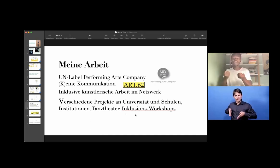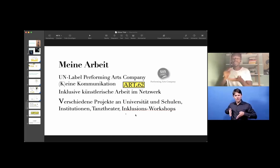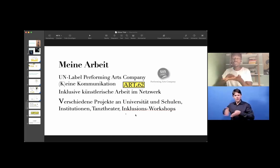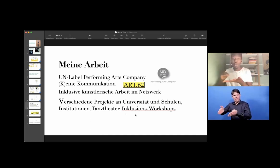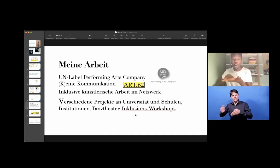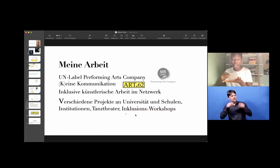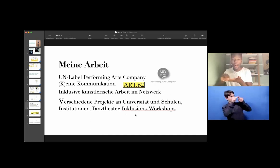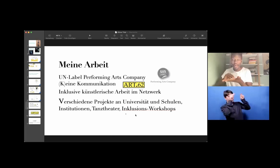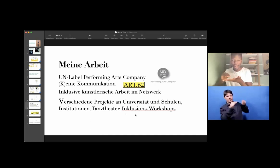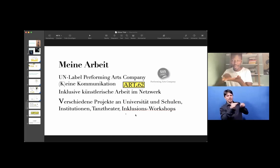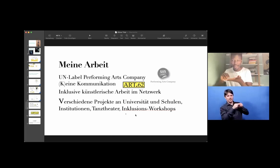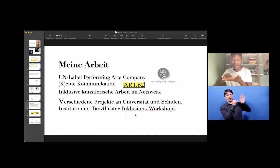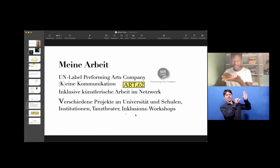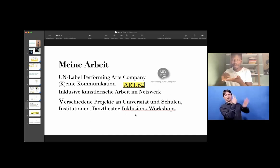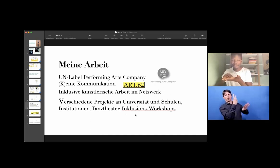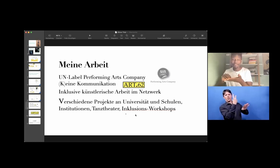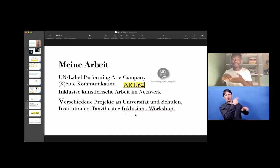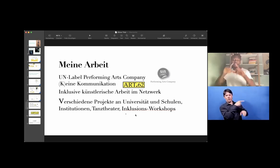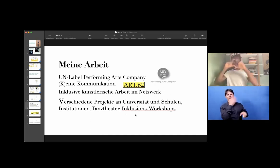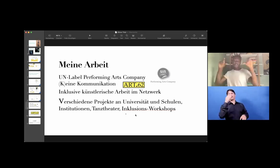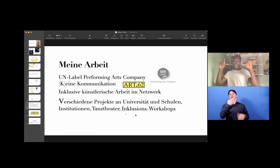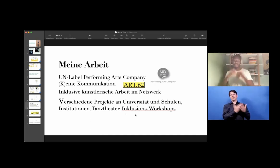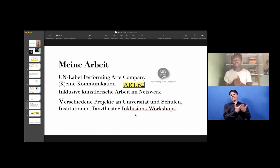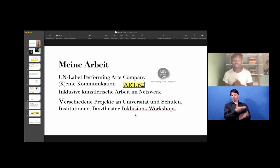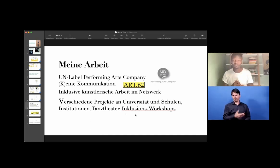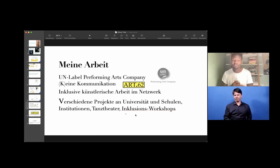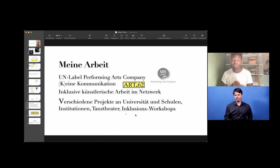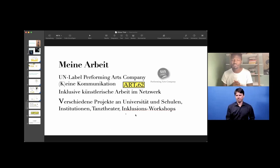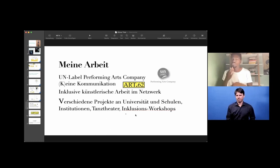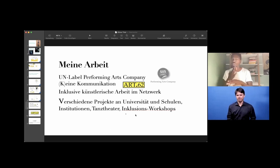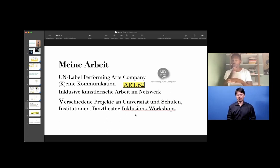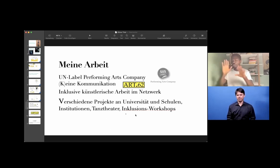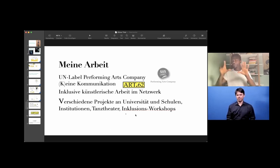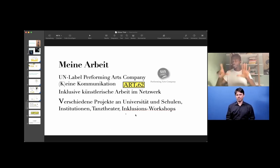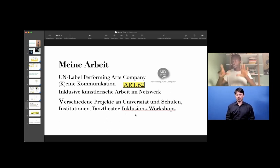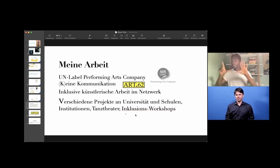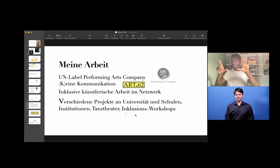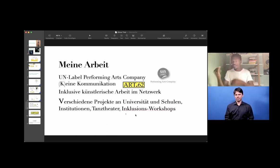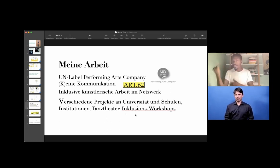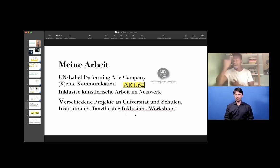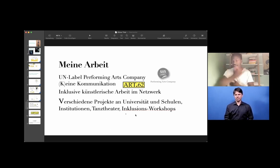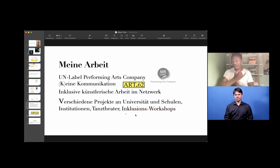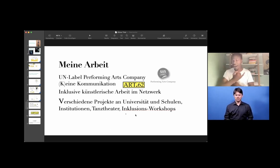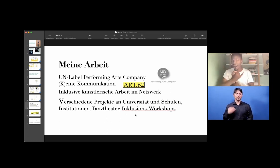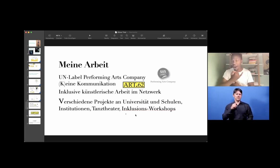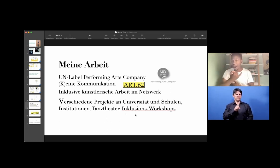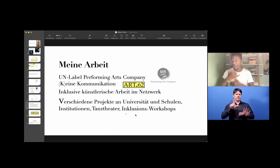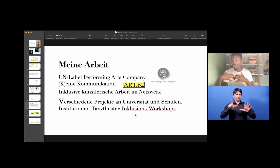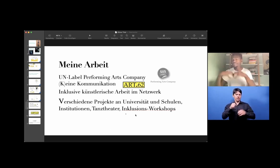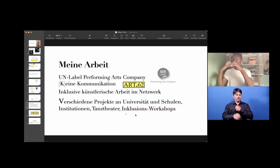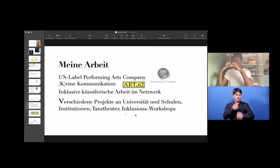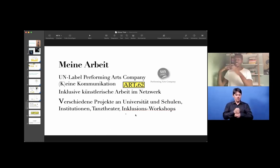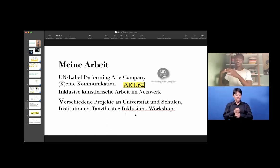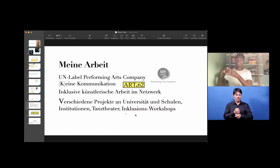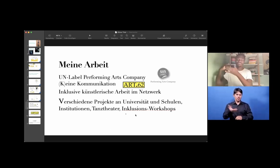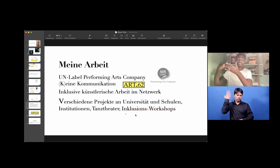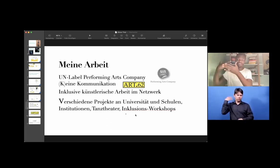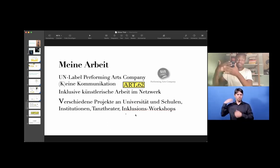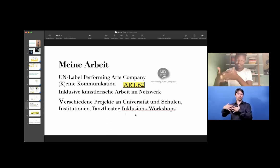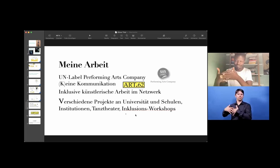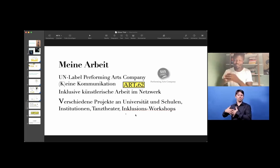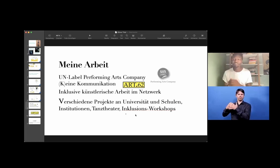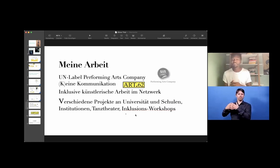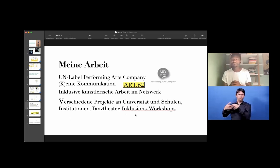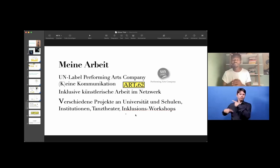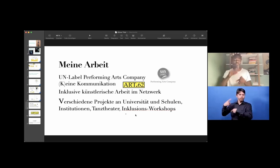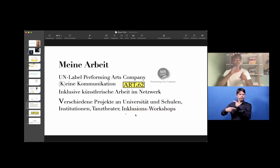is the house number 62. But it's also a school. And it has been going on, it has been established 17 years ago.